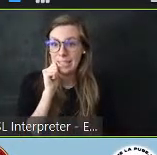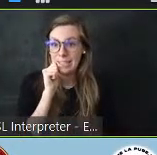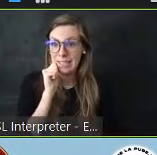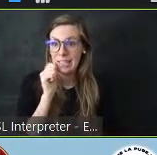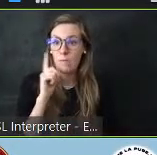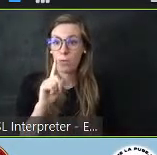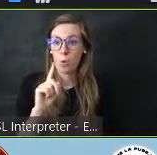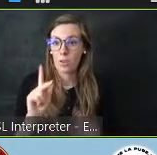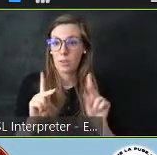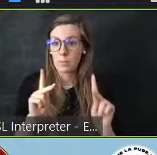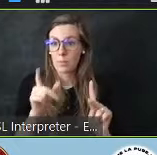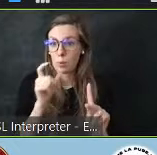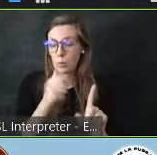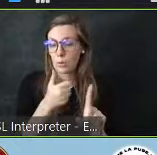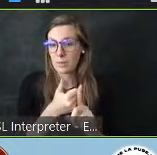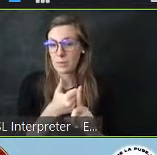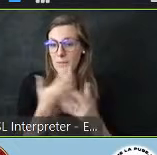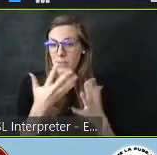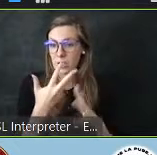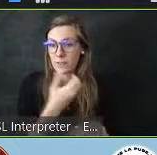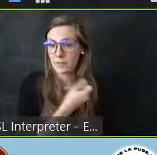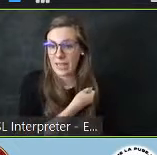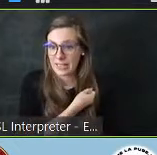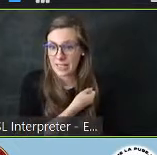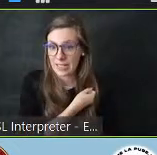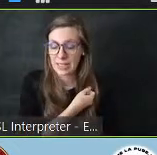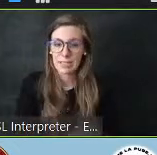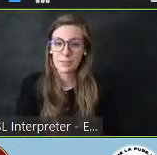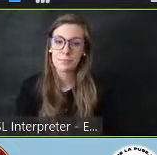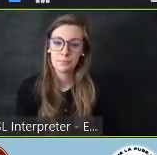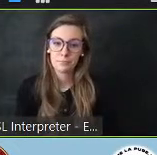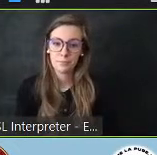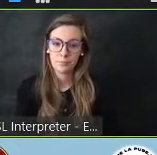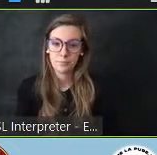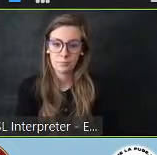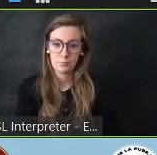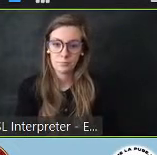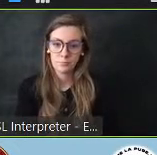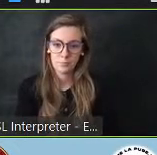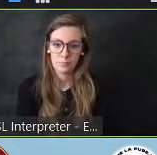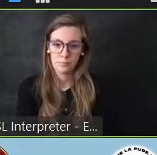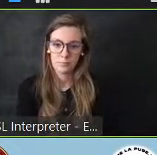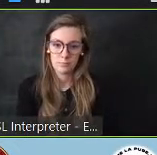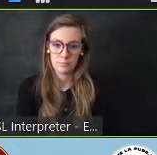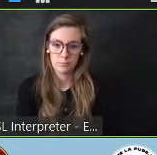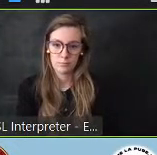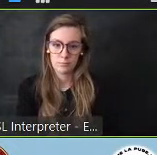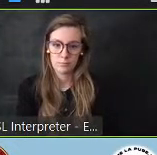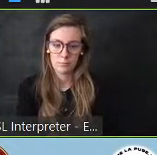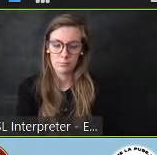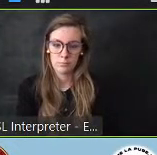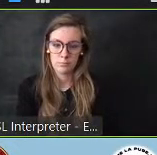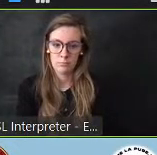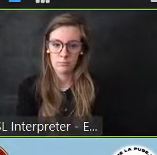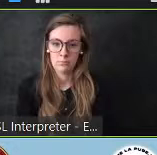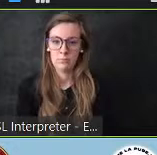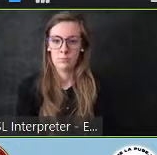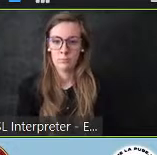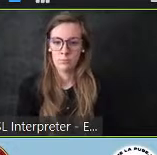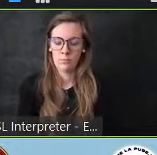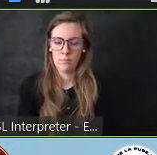We see WEA also see again that we see that